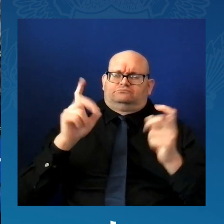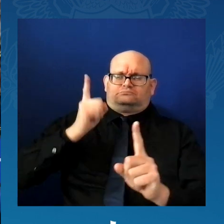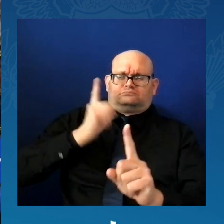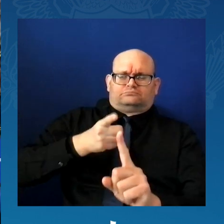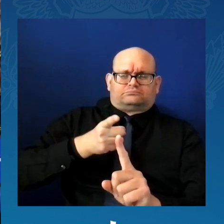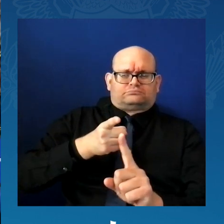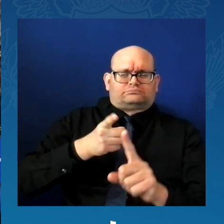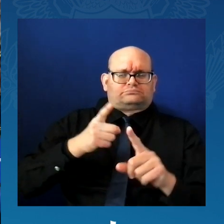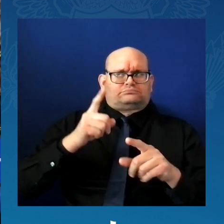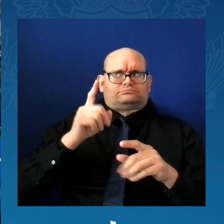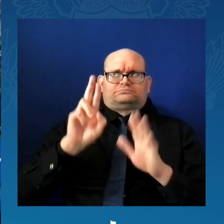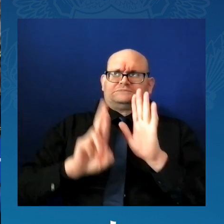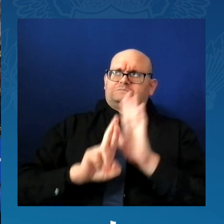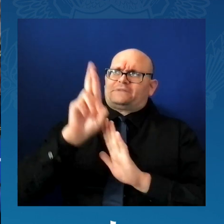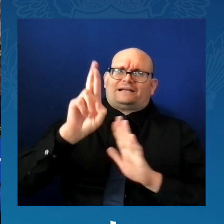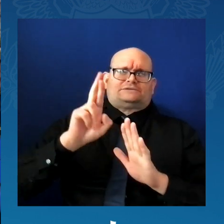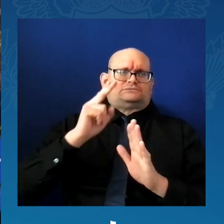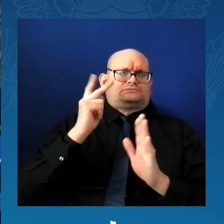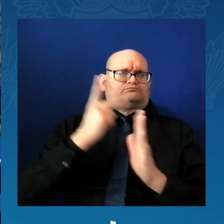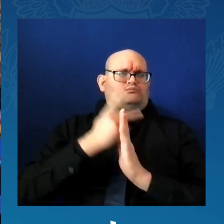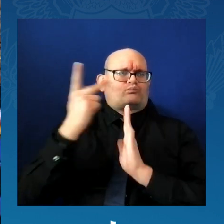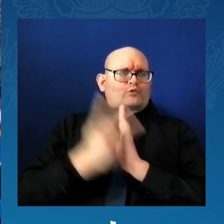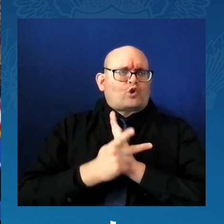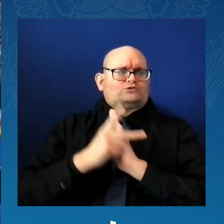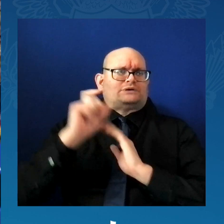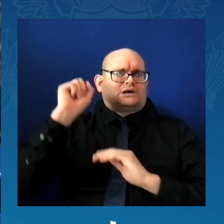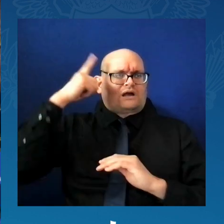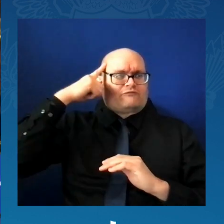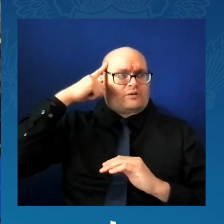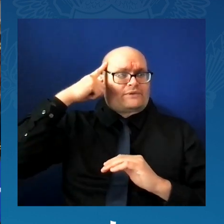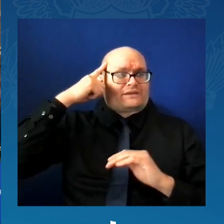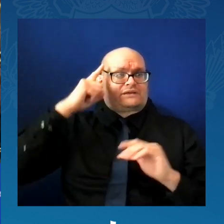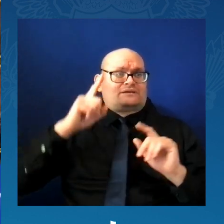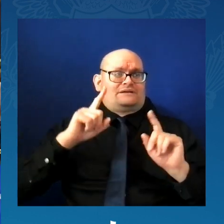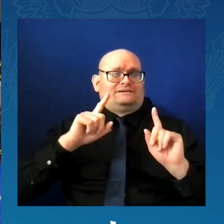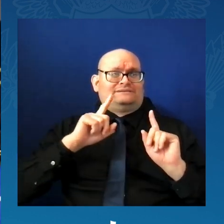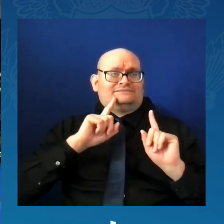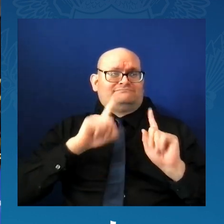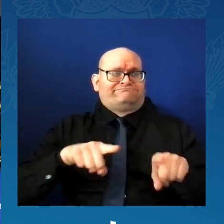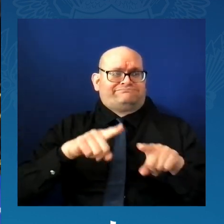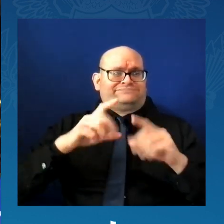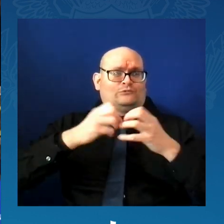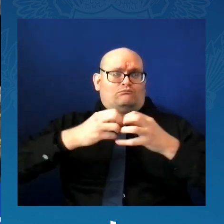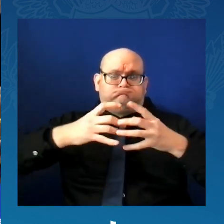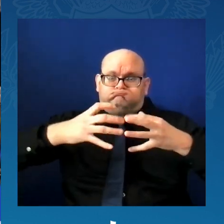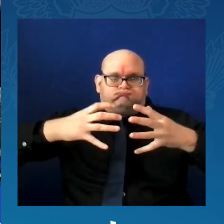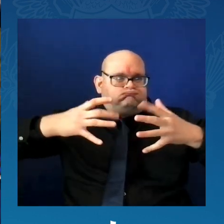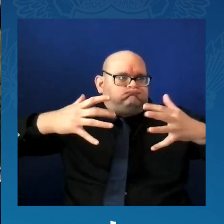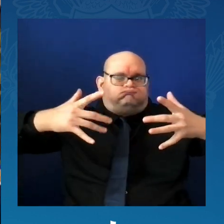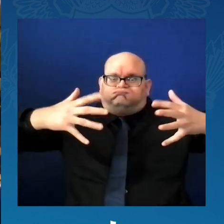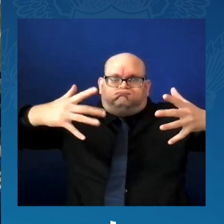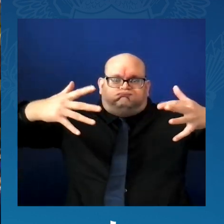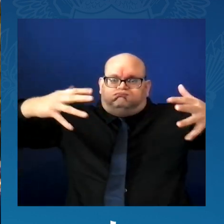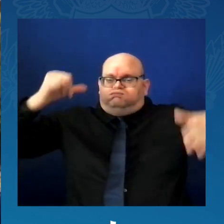Administrator Nelson: We are going to see an explosion of increasing economic activity in space.